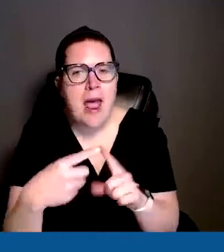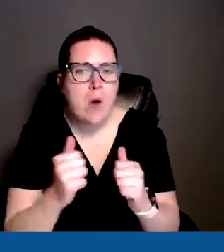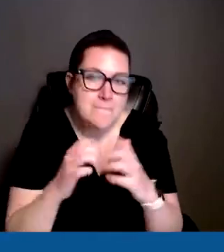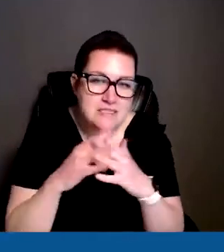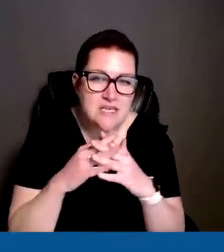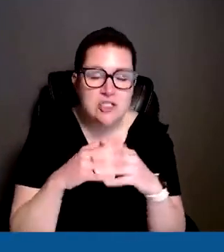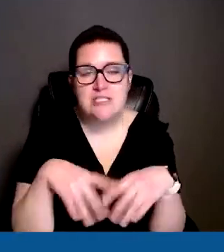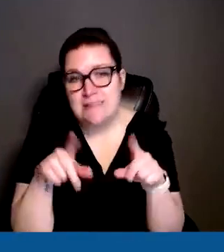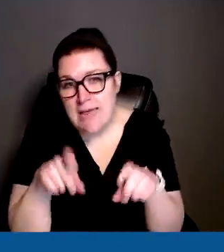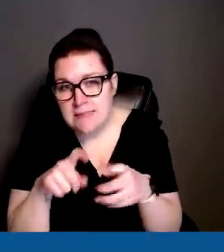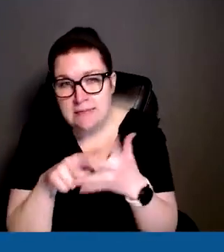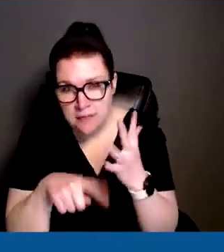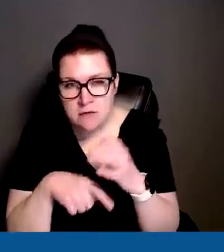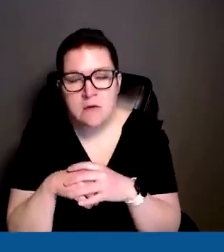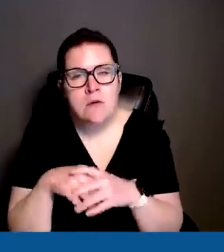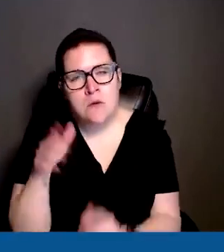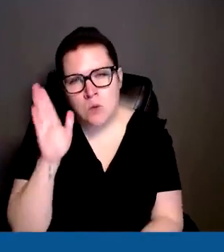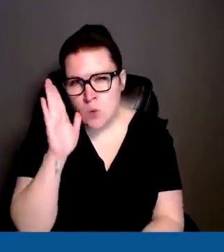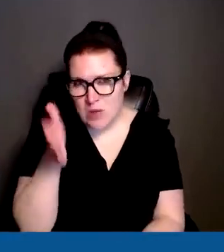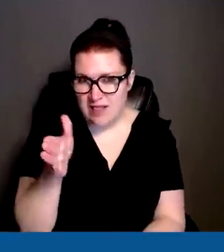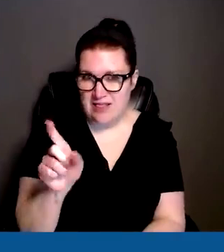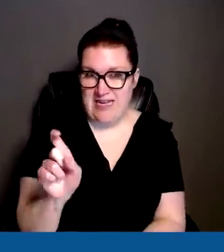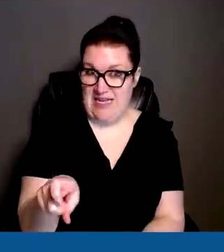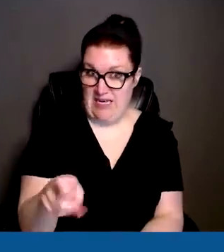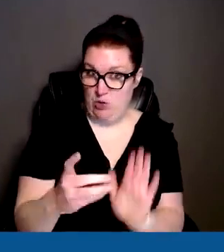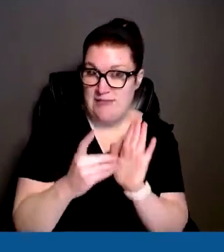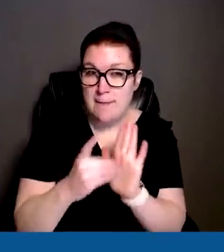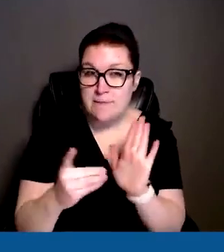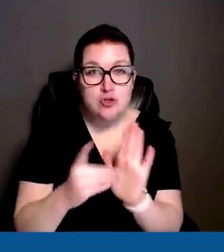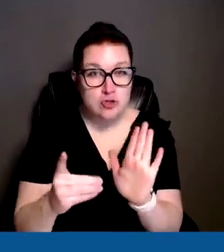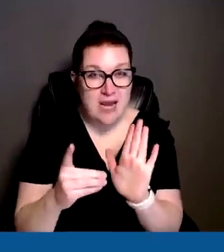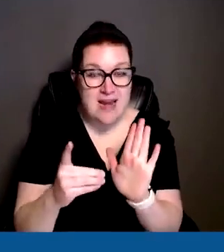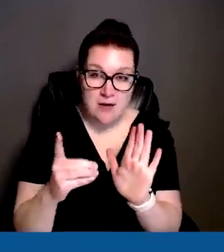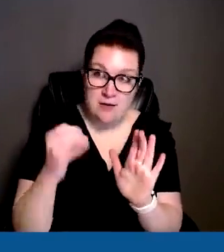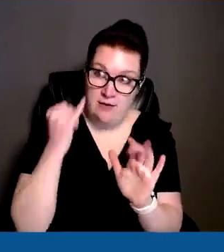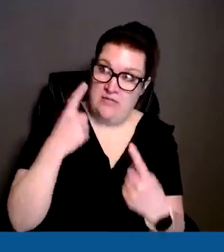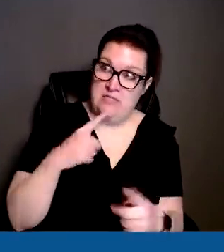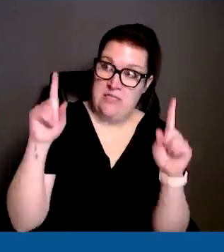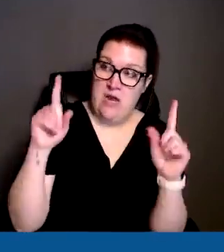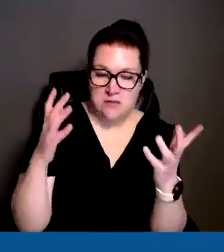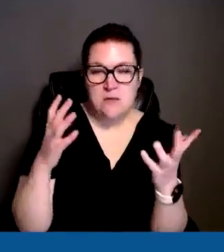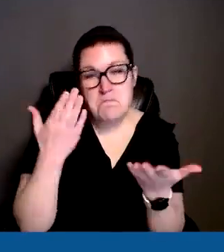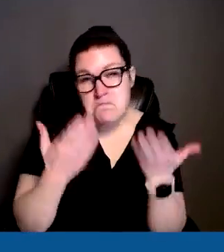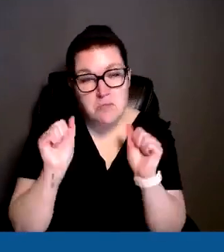there will be a need to demonstrate the success and that may be demonstrated in different ways. But,